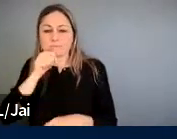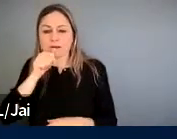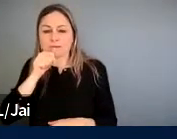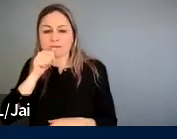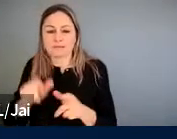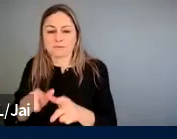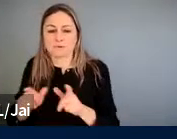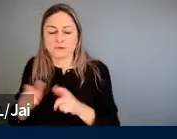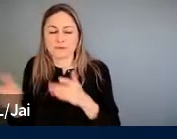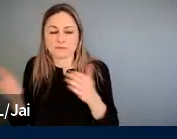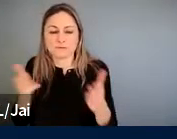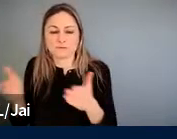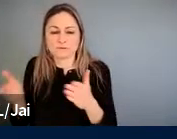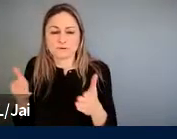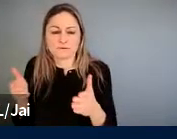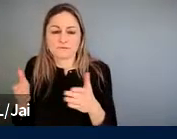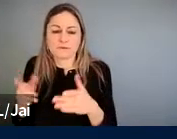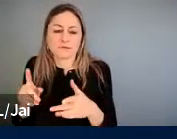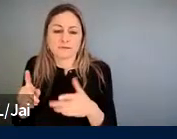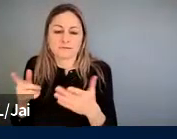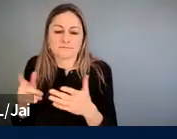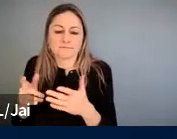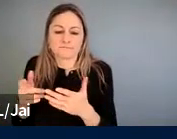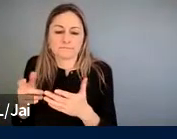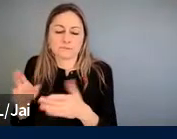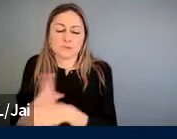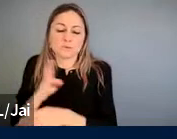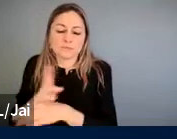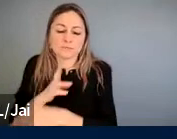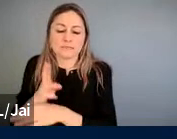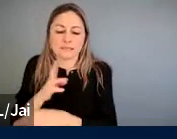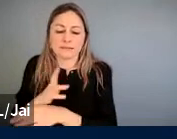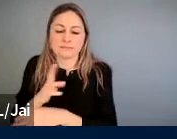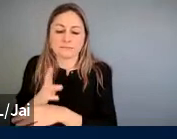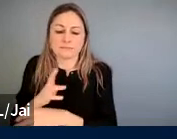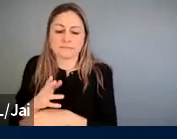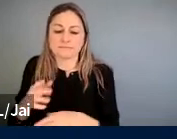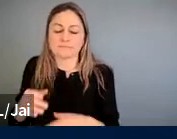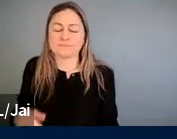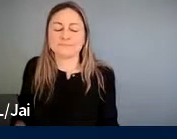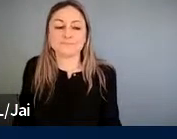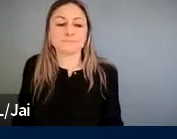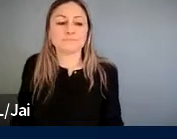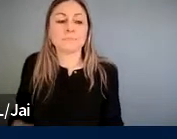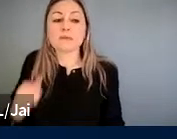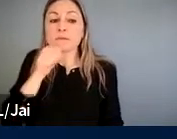options of the tool that you're utilizing. So for the private sector, there are three